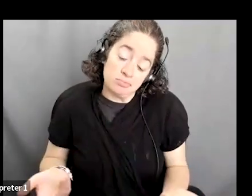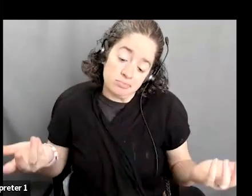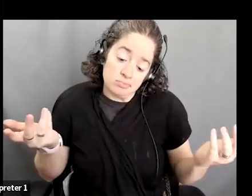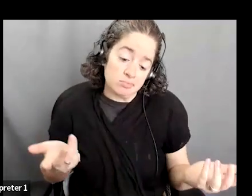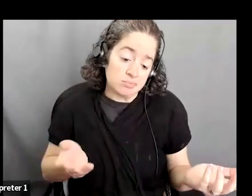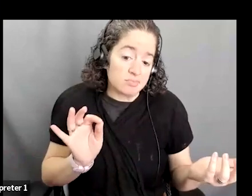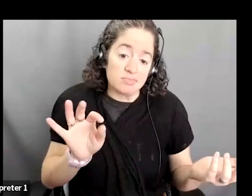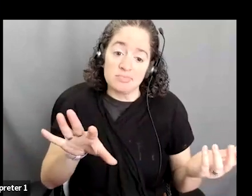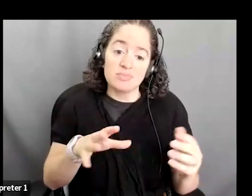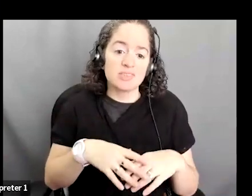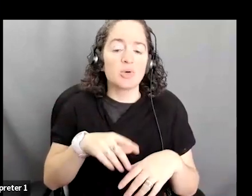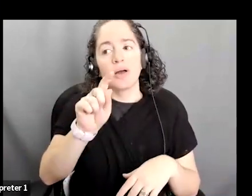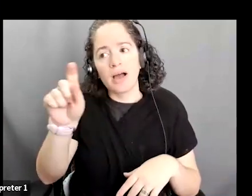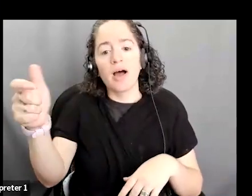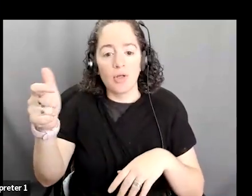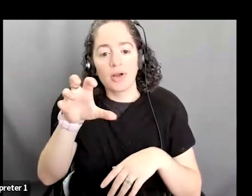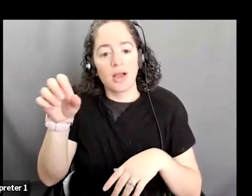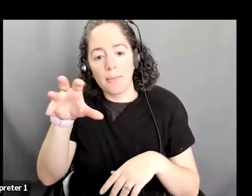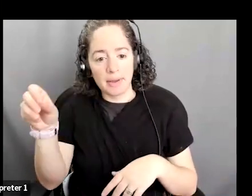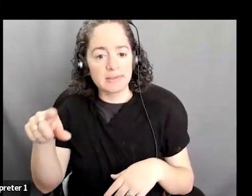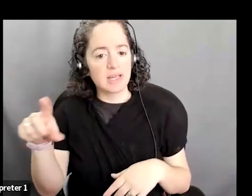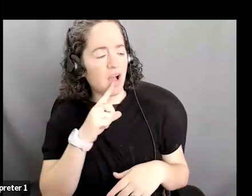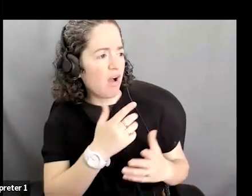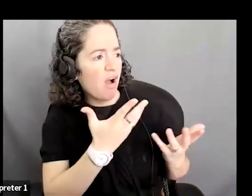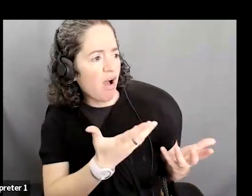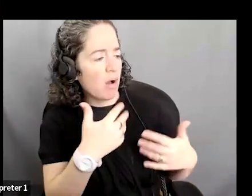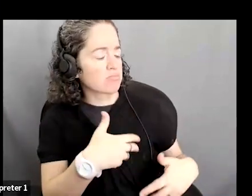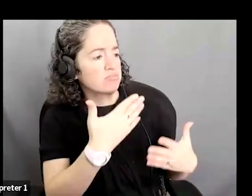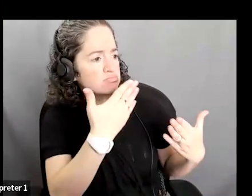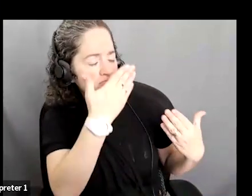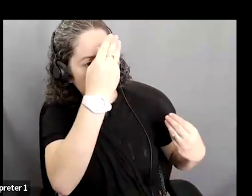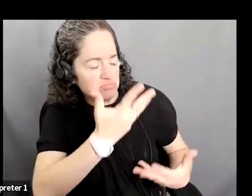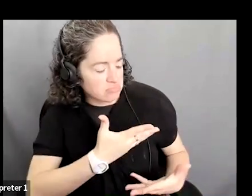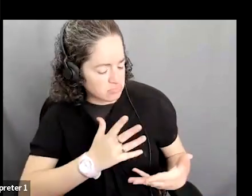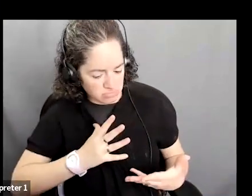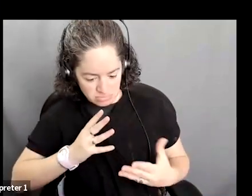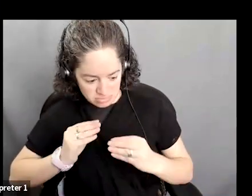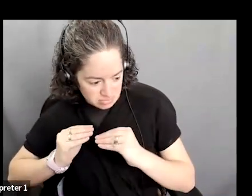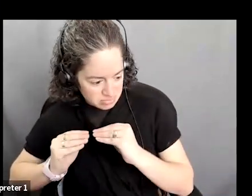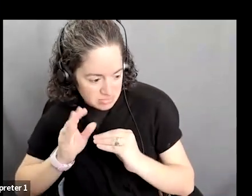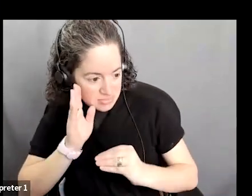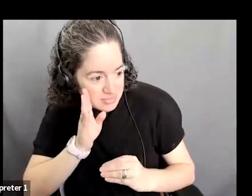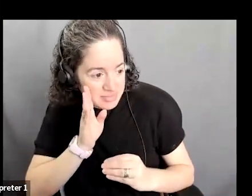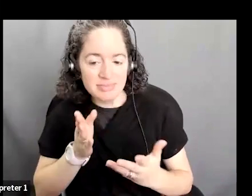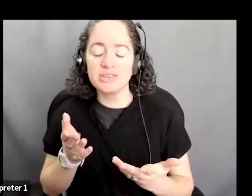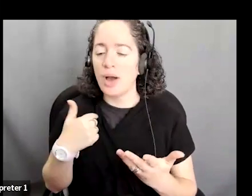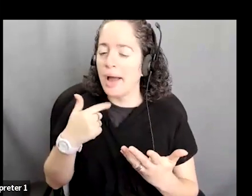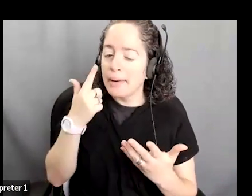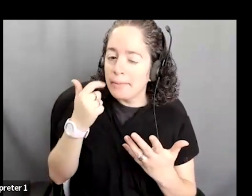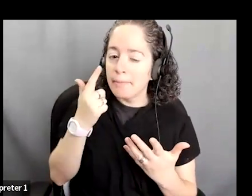The others have also responded very positively. I would think that a number of them will be putting in some updates.